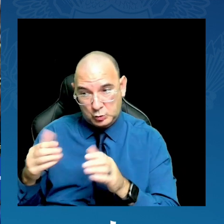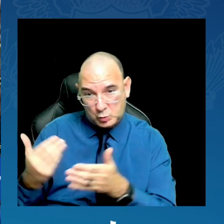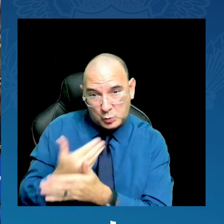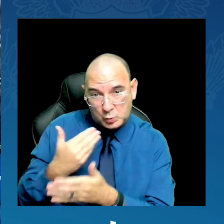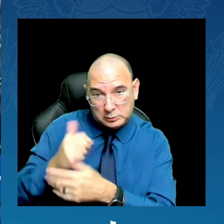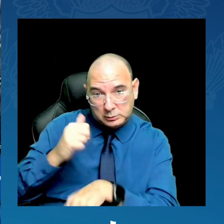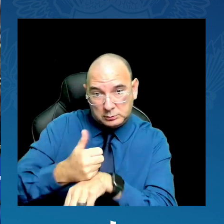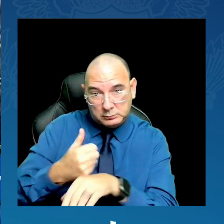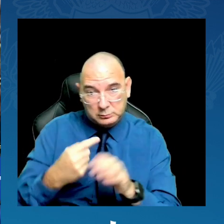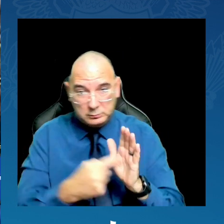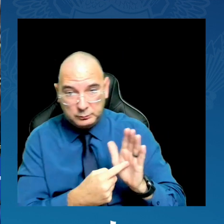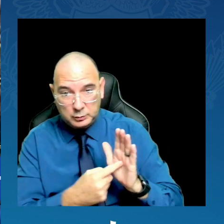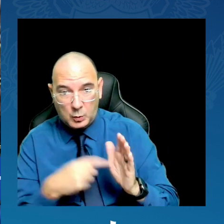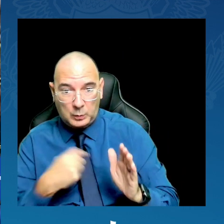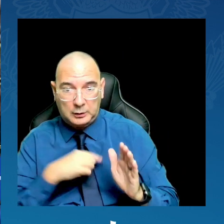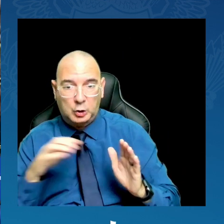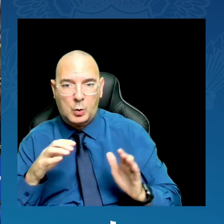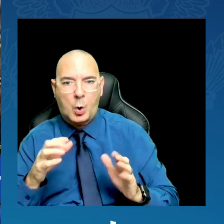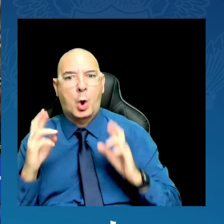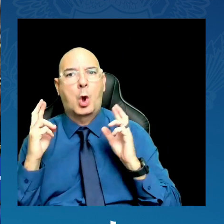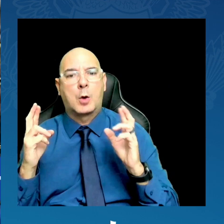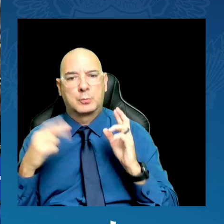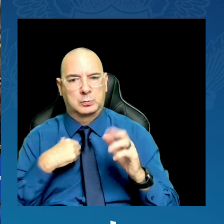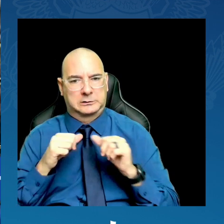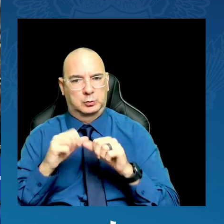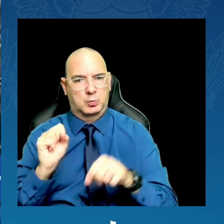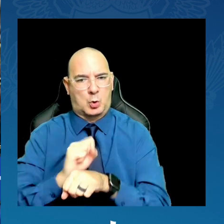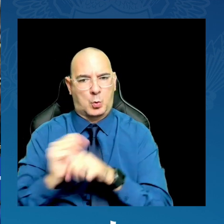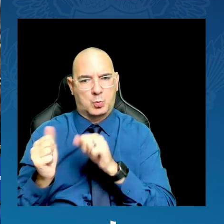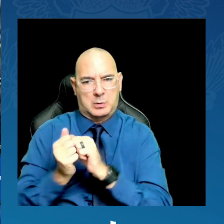We know there's going to be ongoing work to make sure that we have a regulatory regime